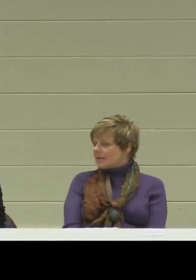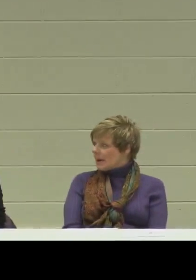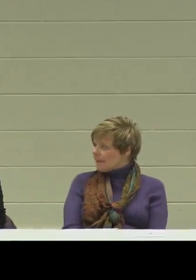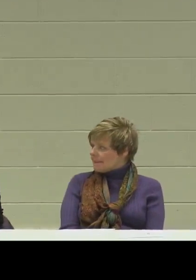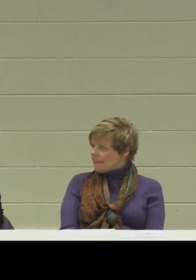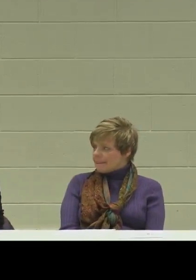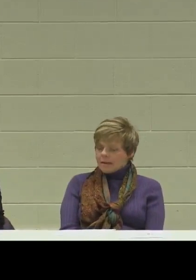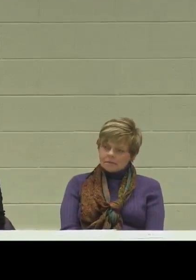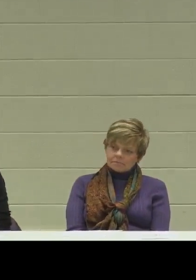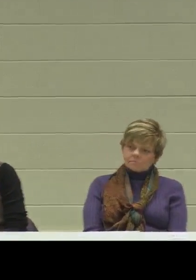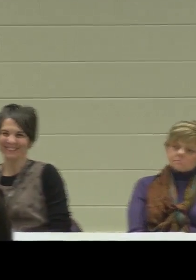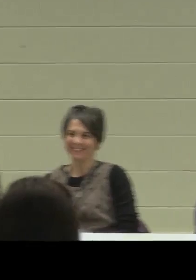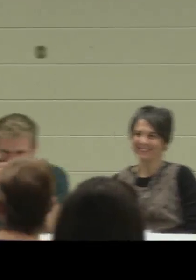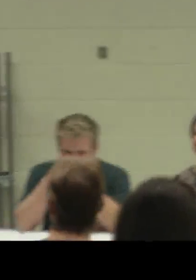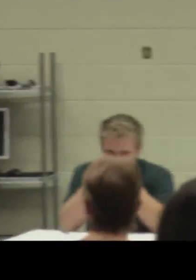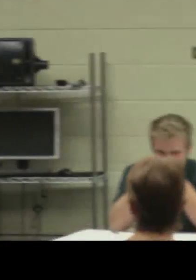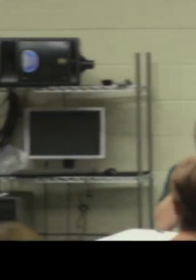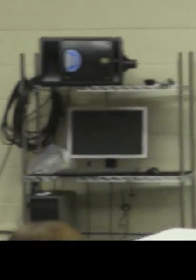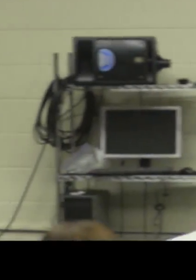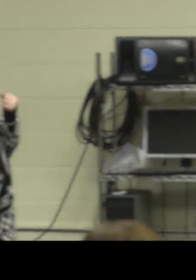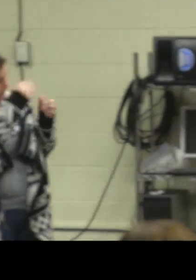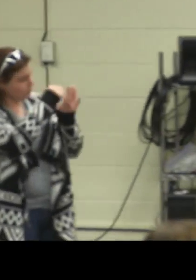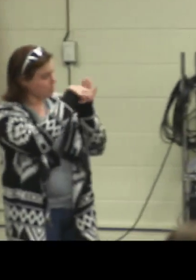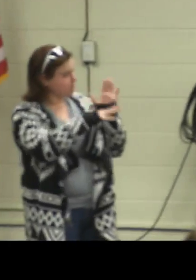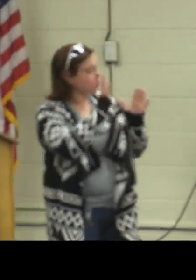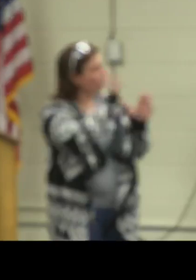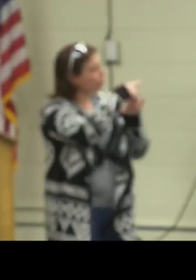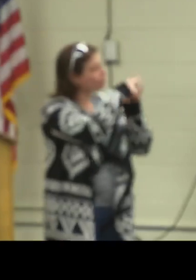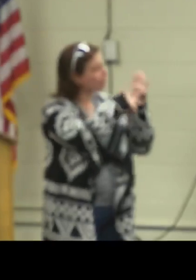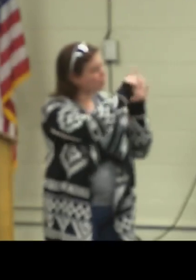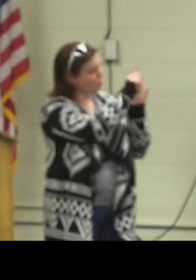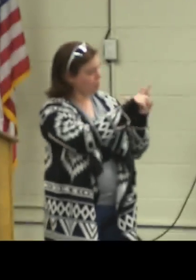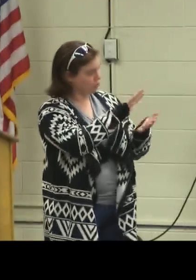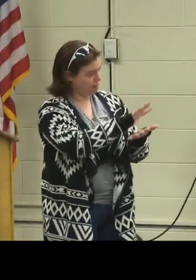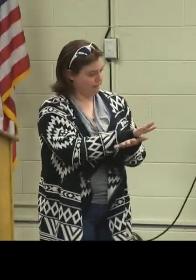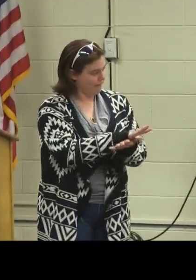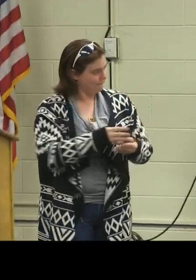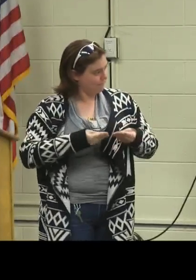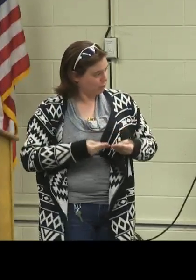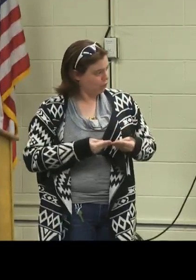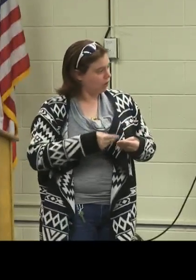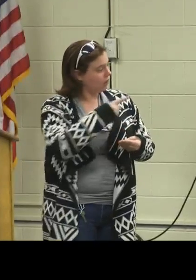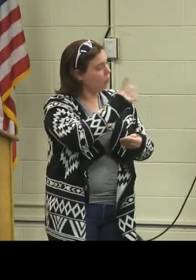Ok, now what we'll do is, both the parents and students will read through the questions